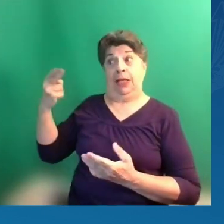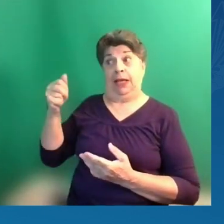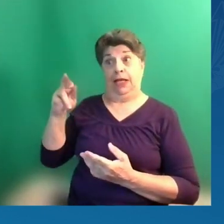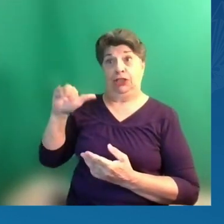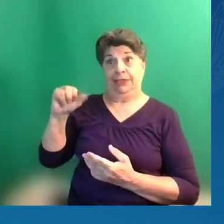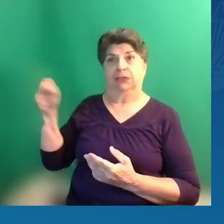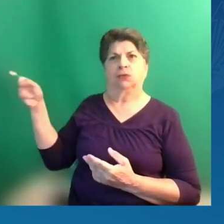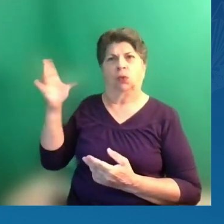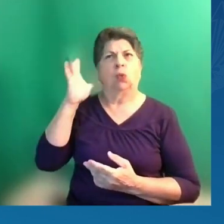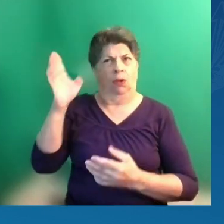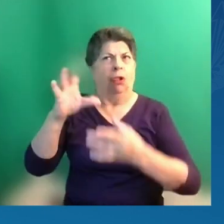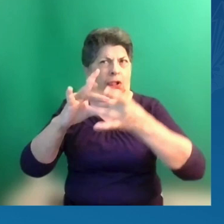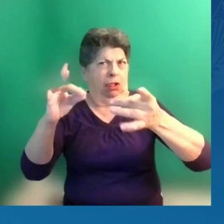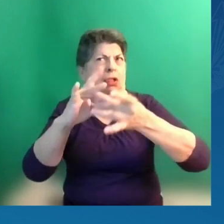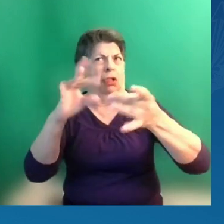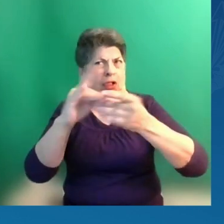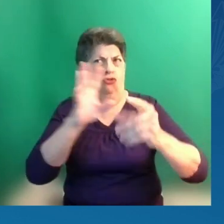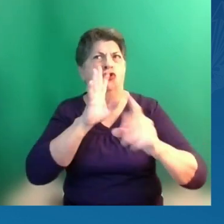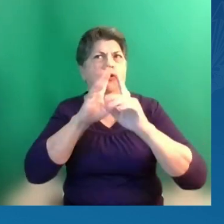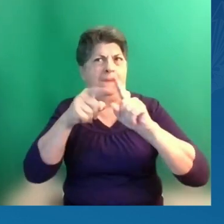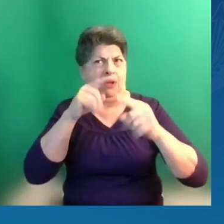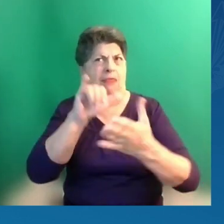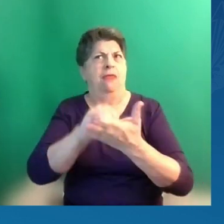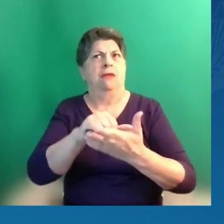For everyone around the world. Thank you so much.